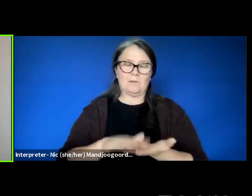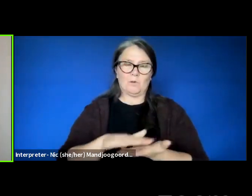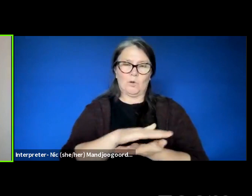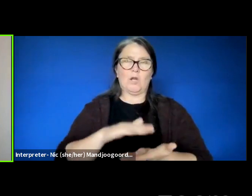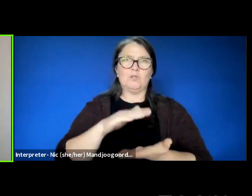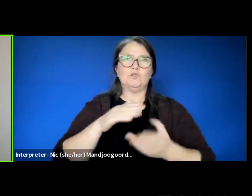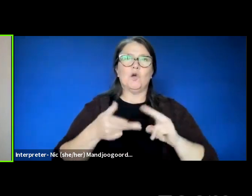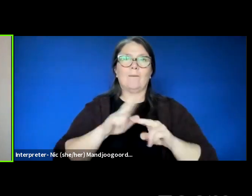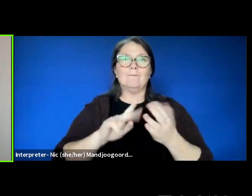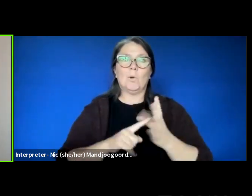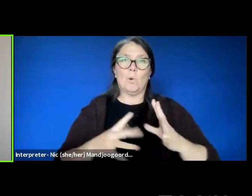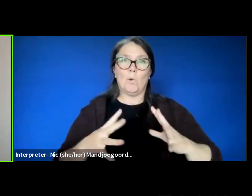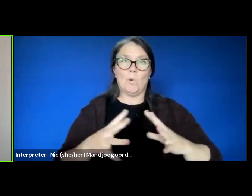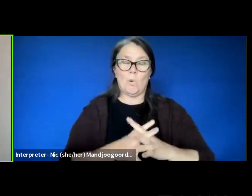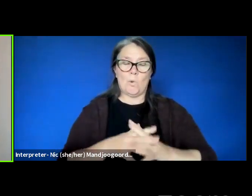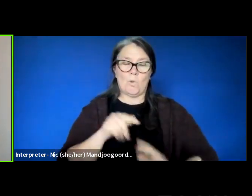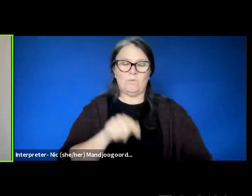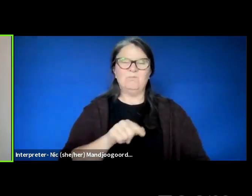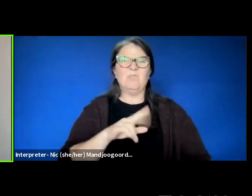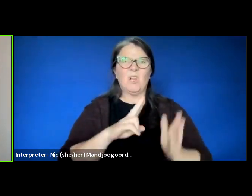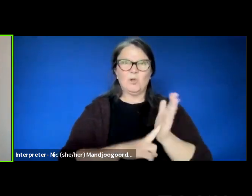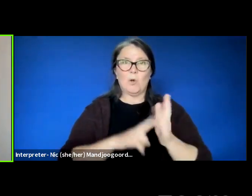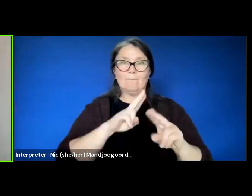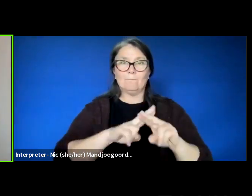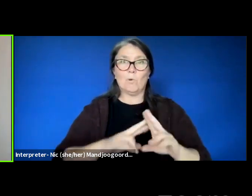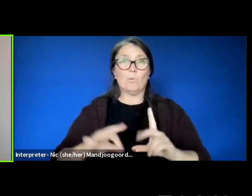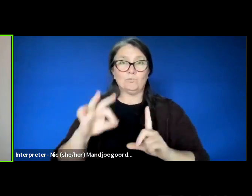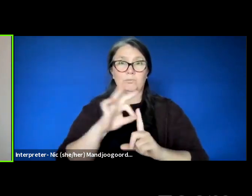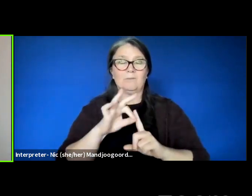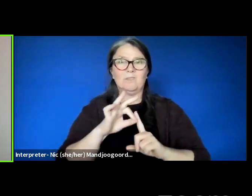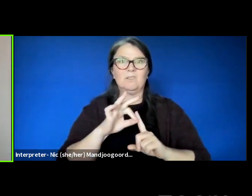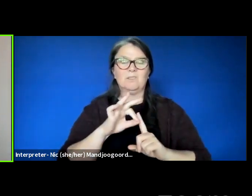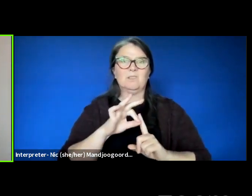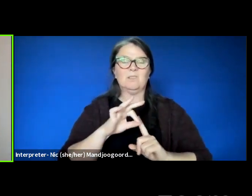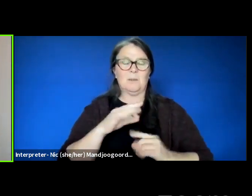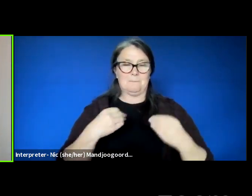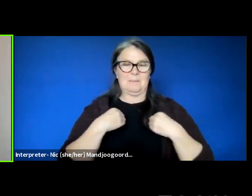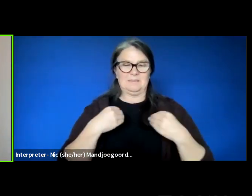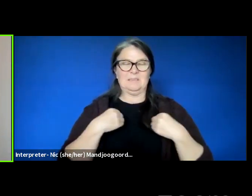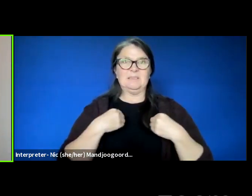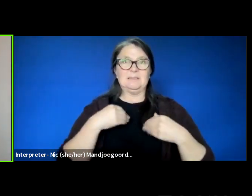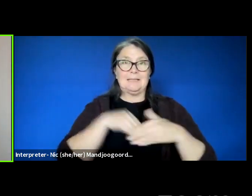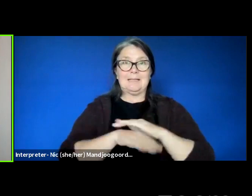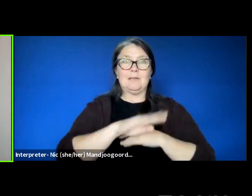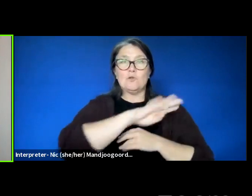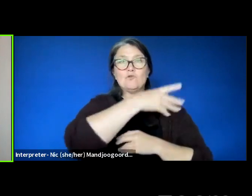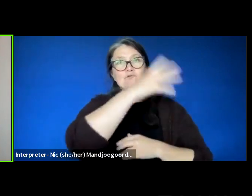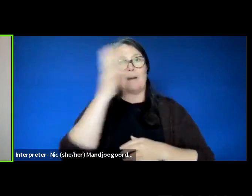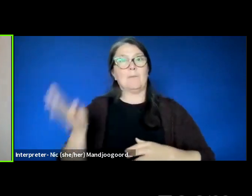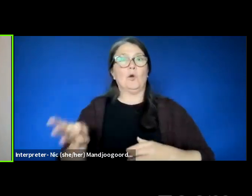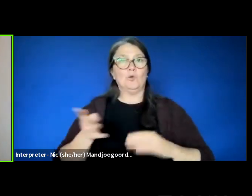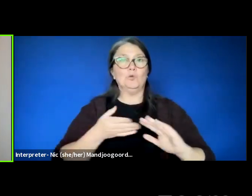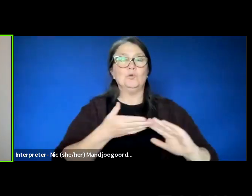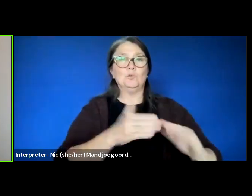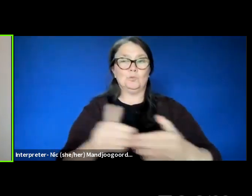She is the co founder and president of ethnic plus and not for president of ethnic plus and not for profit organization. tions supporting diversity within the rainbow community, and a board member of the LGBT